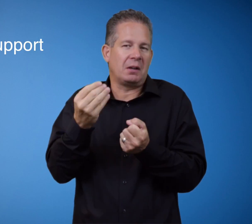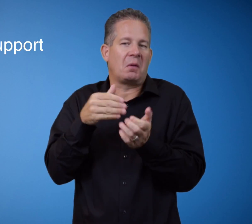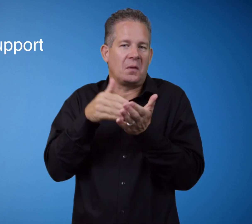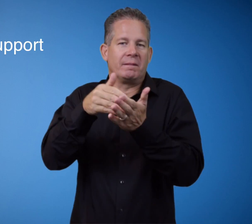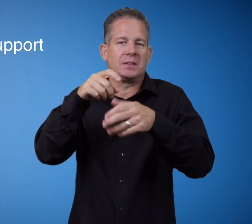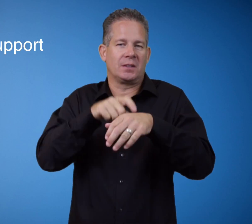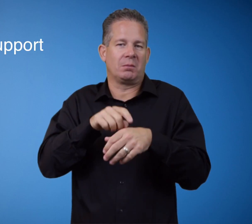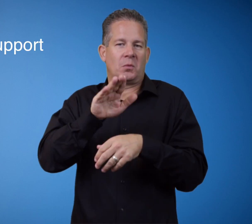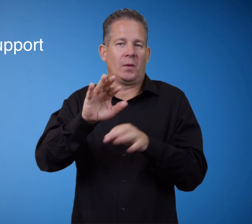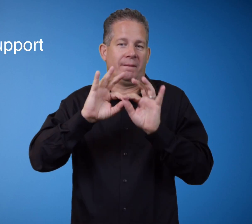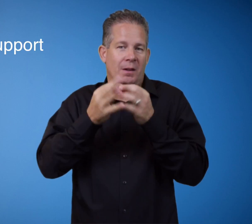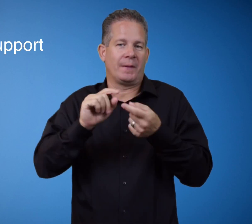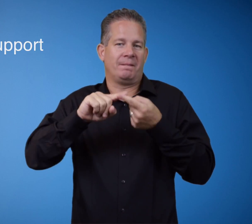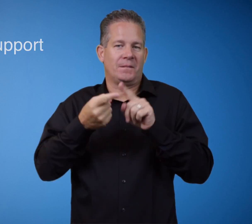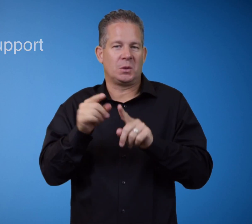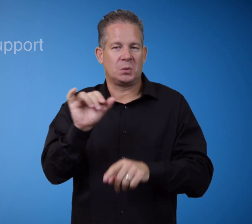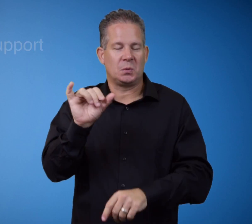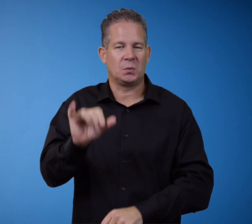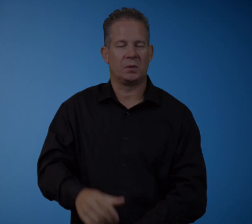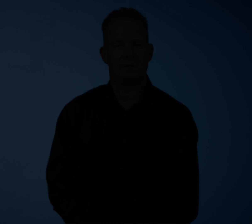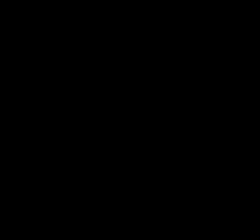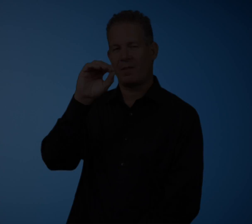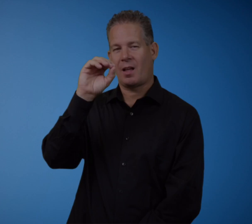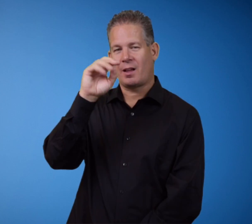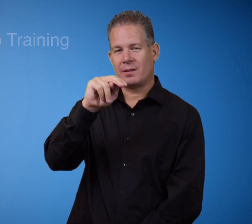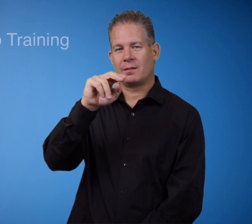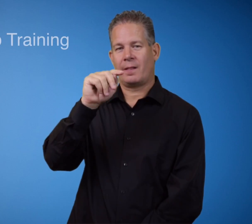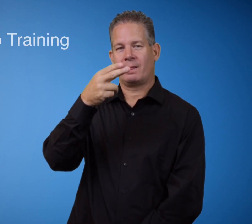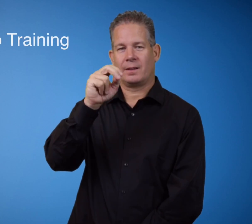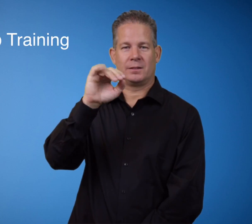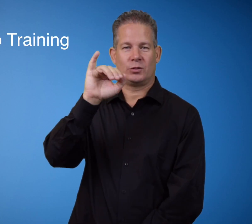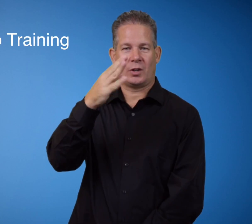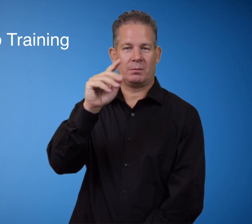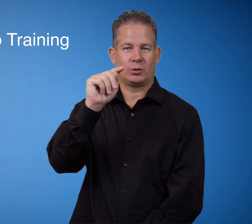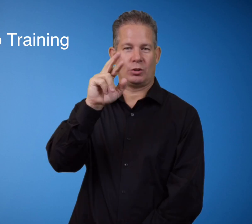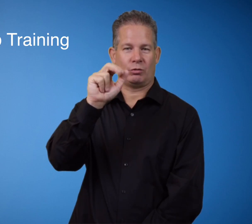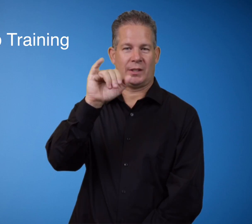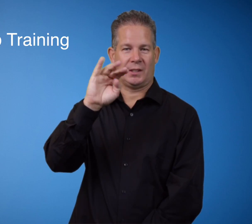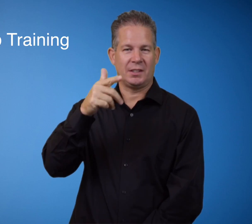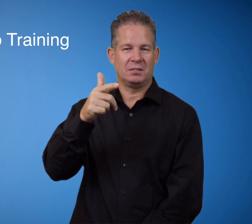And oftentimes your family and friends as well. On the job training.